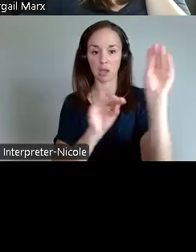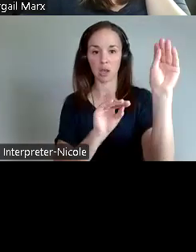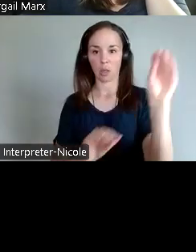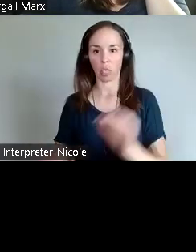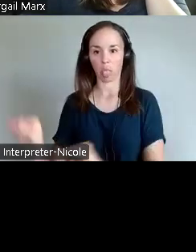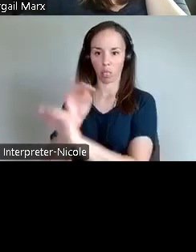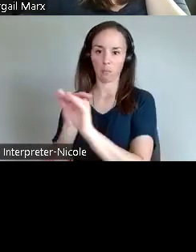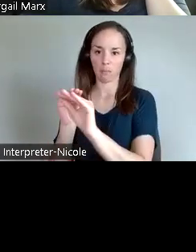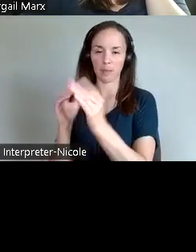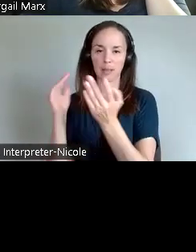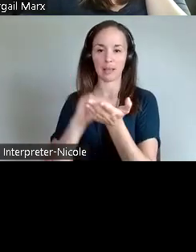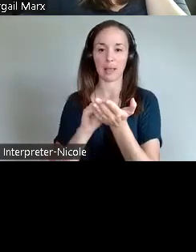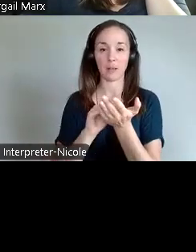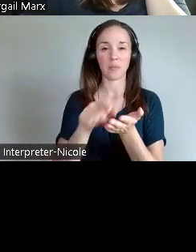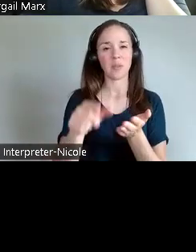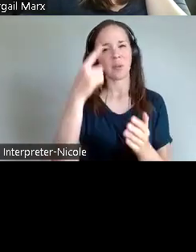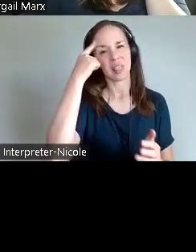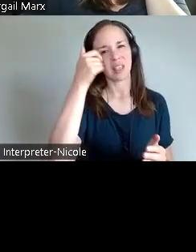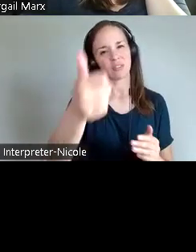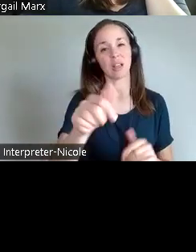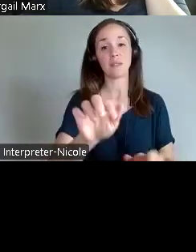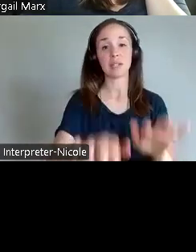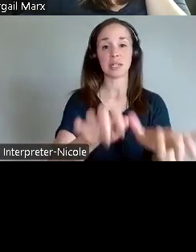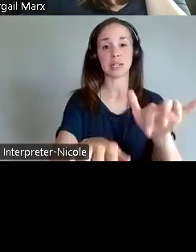So if you think about typing on your keyboard, if we were shuffling around